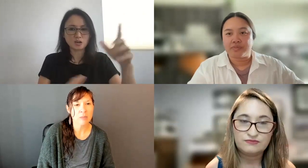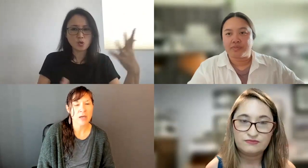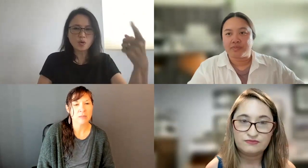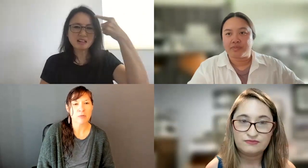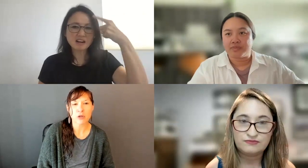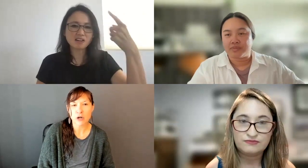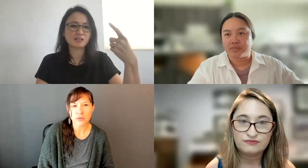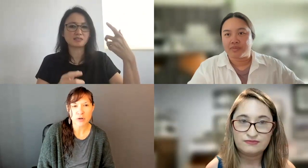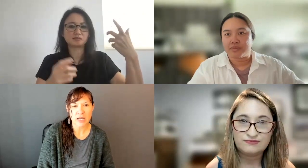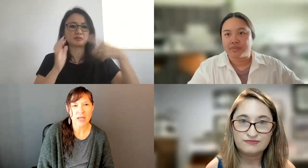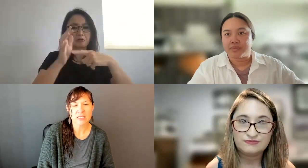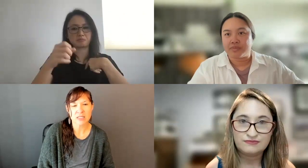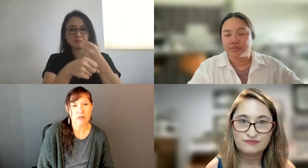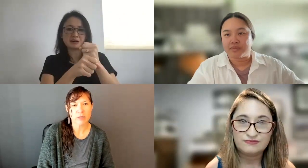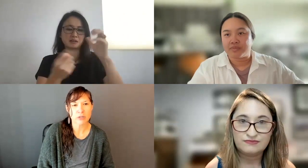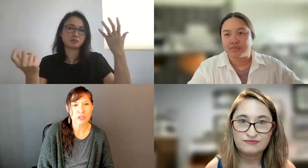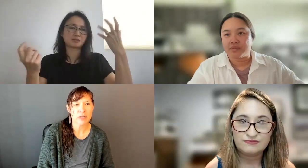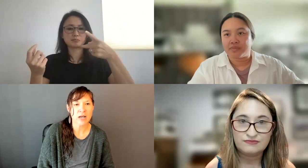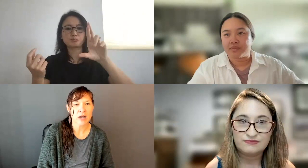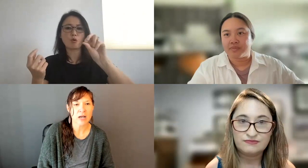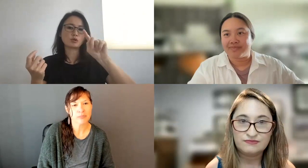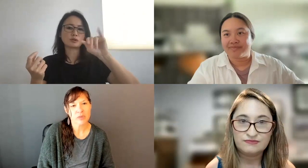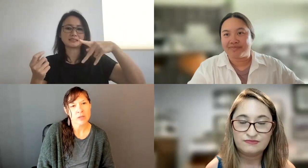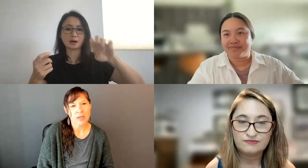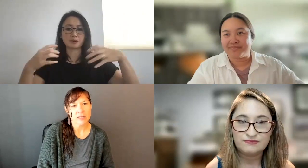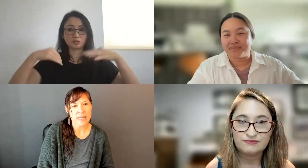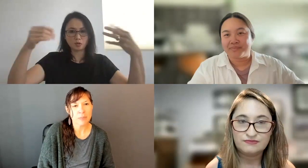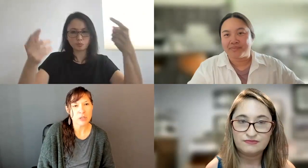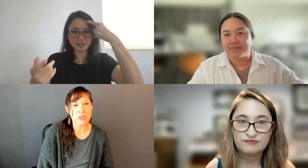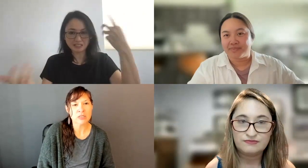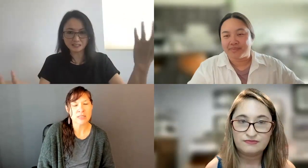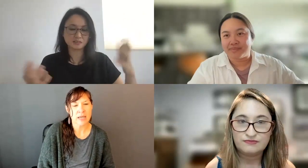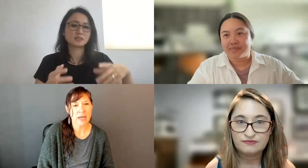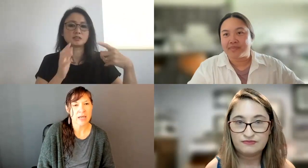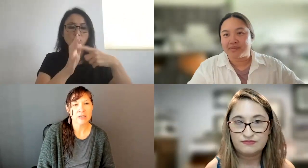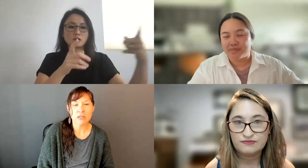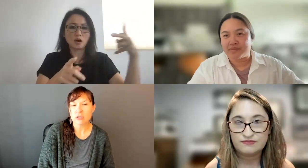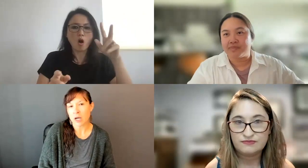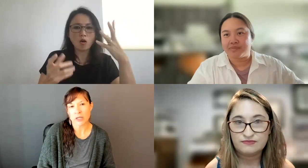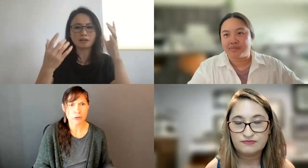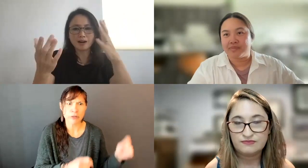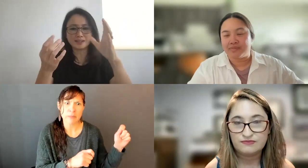to see what they thought. We'd show them some prototypes we'd come up with to see what they thought.